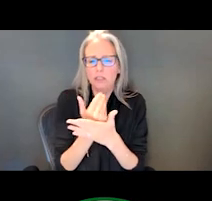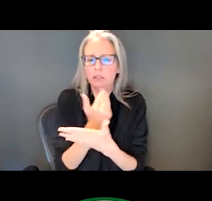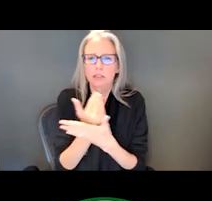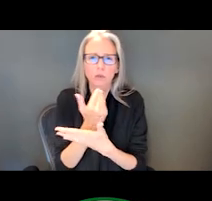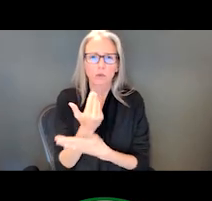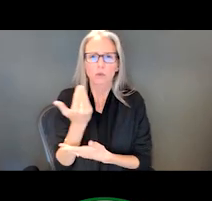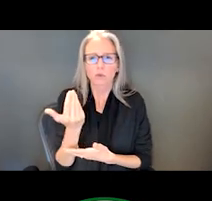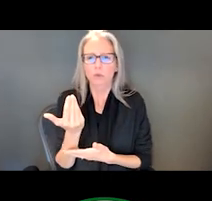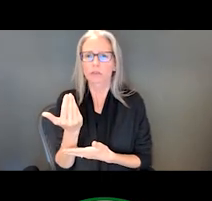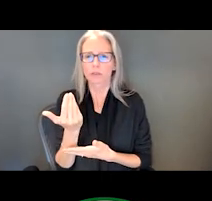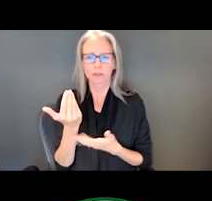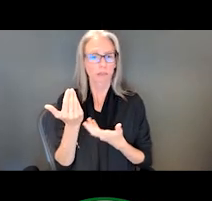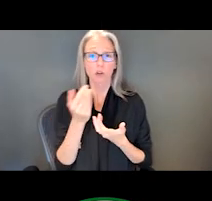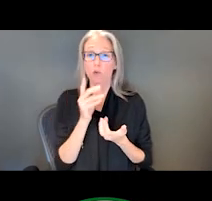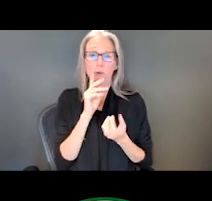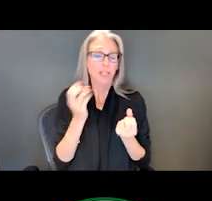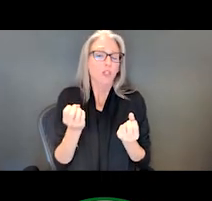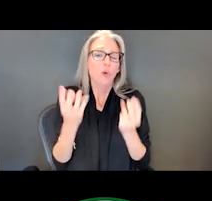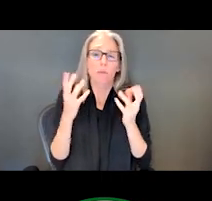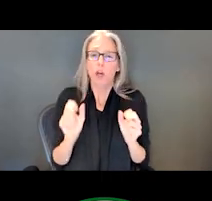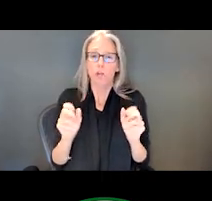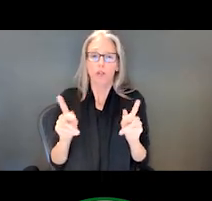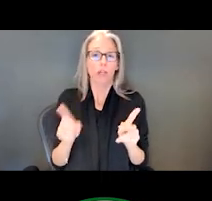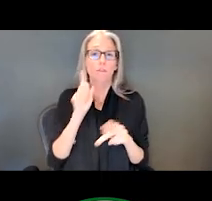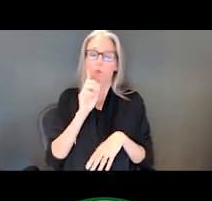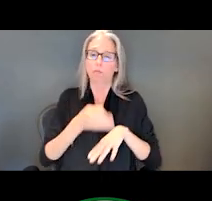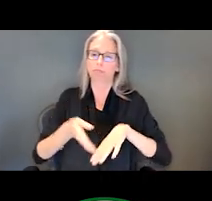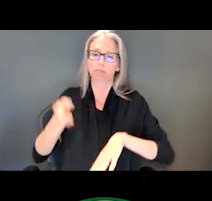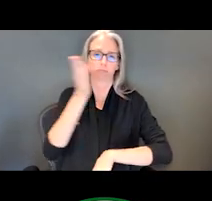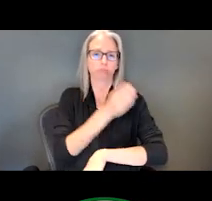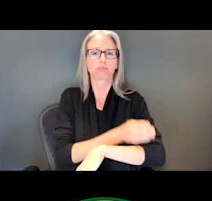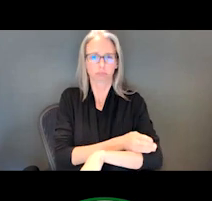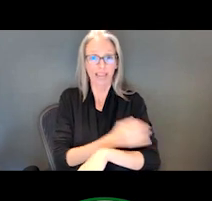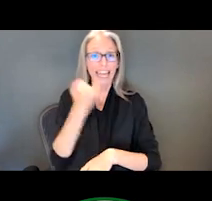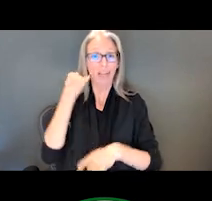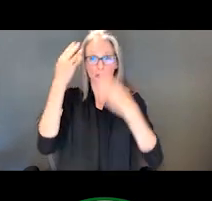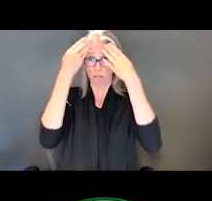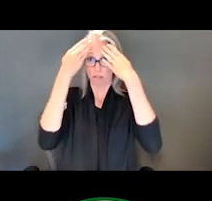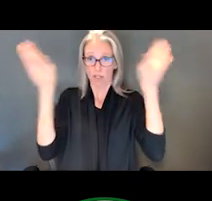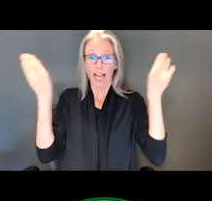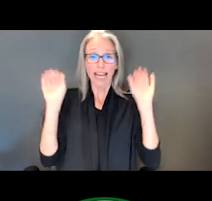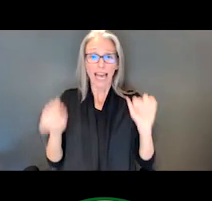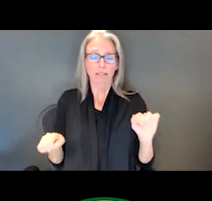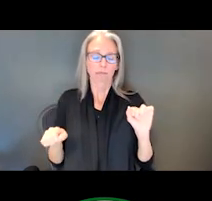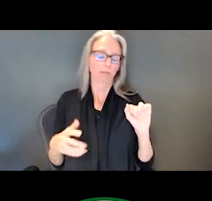It's almost impossible to get the work done if we don't start with the mindset. So.